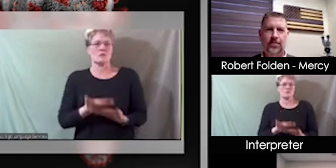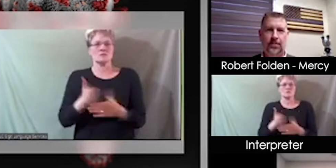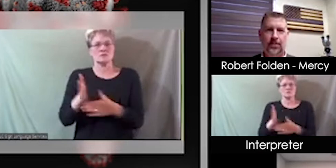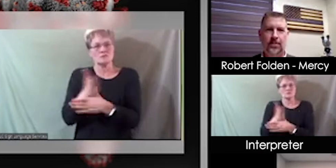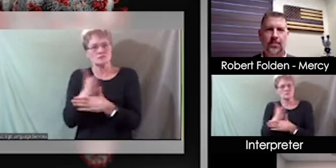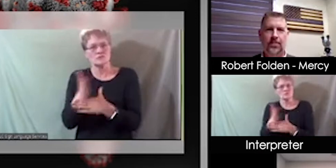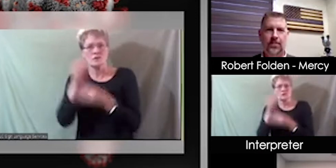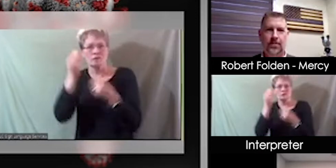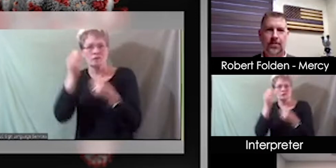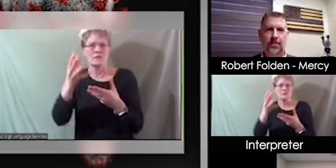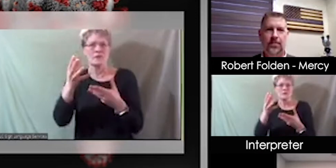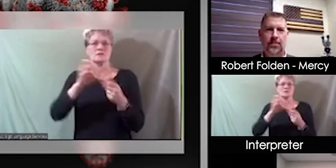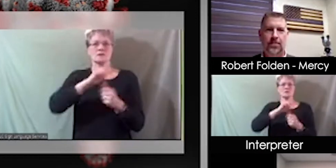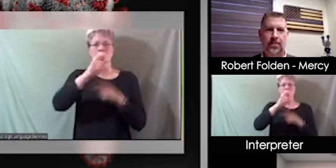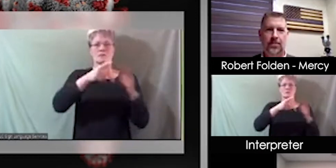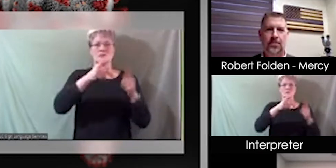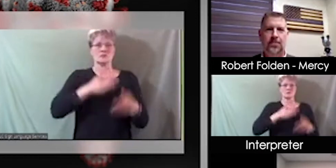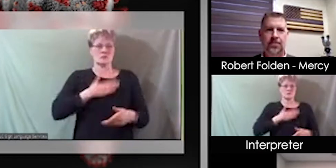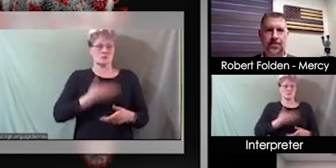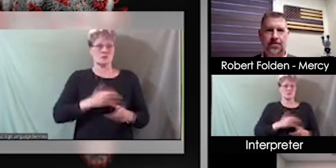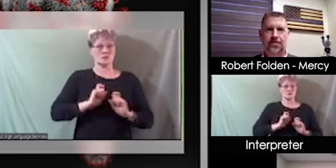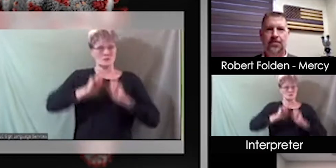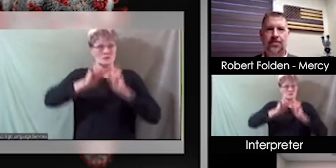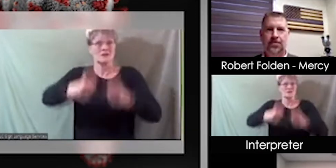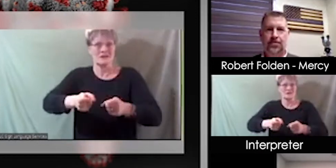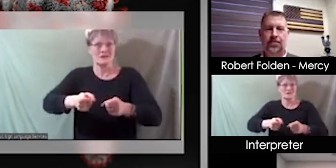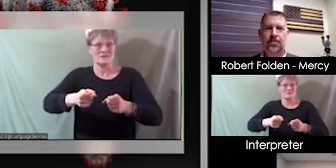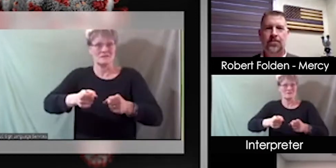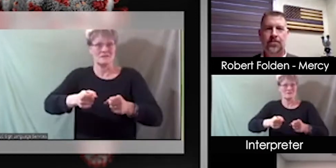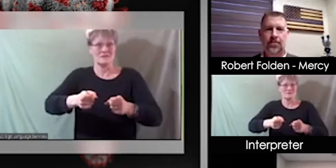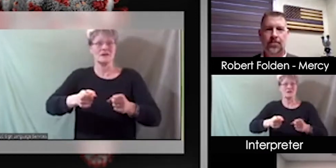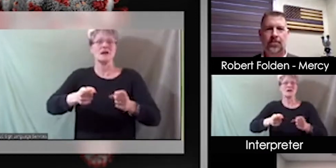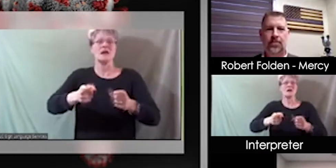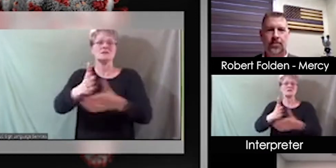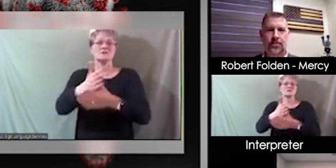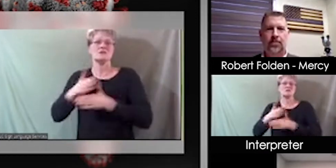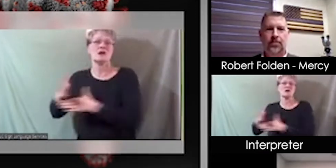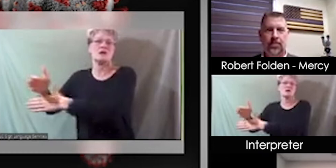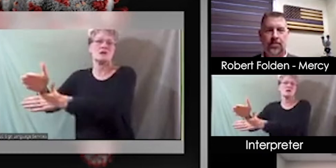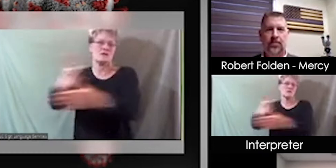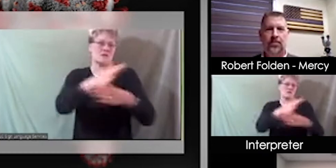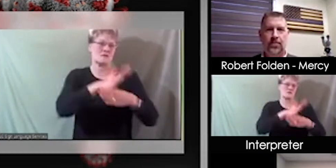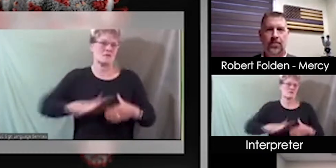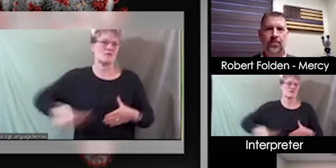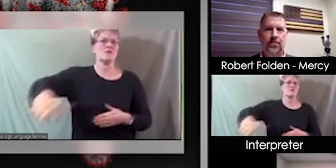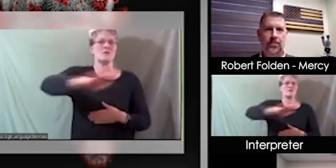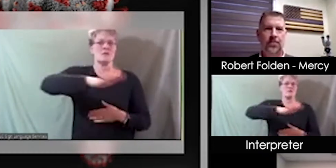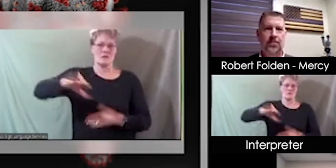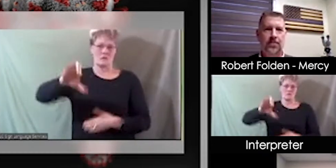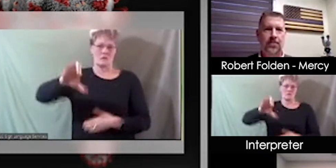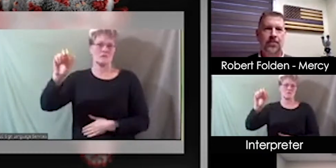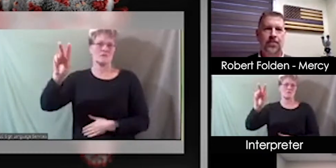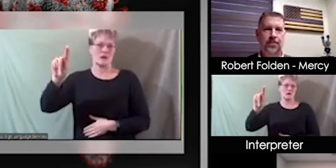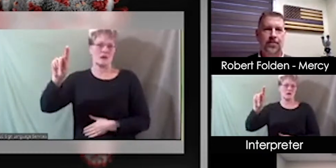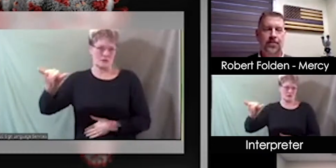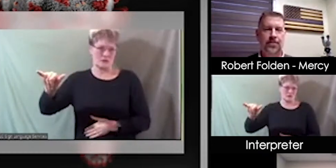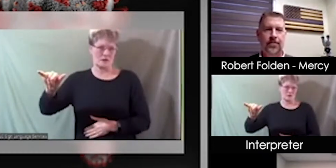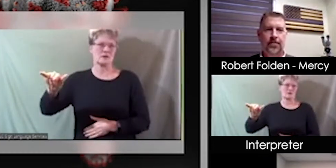distributed evenly throughout the county and then there is a process for us to go to the region if we need more resources and then a process to go to the state